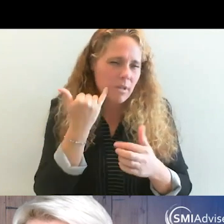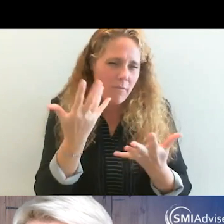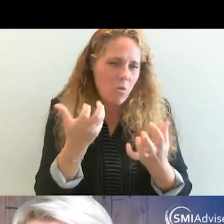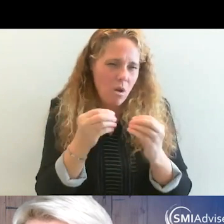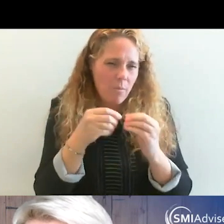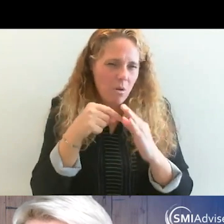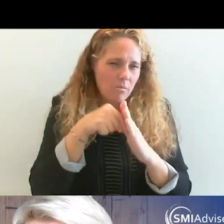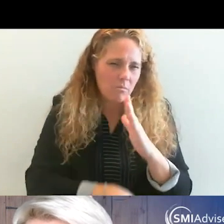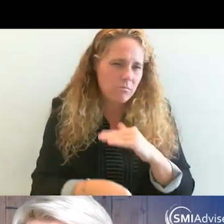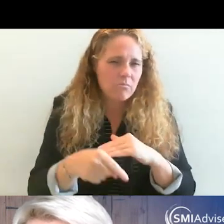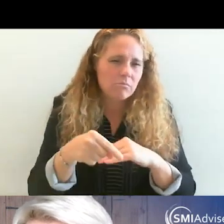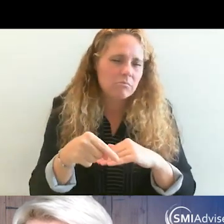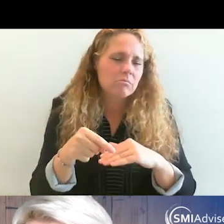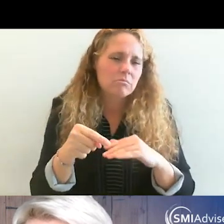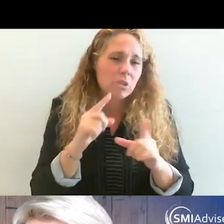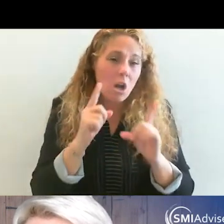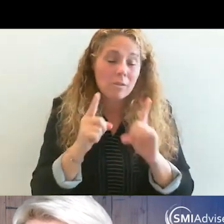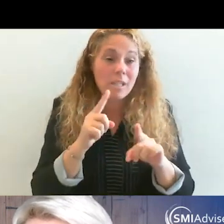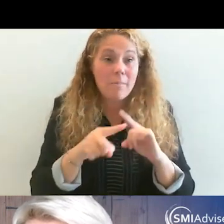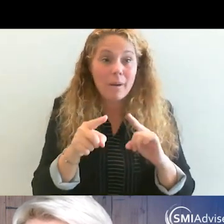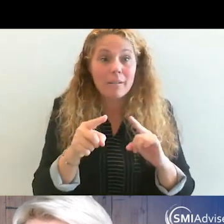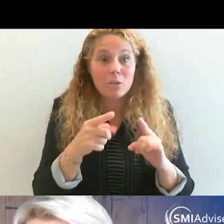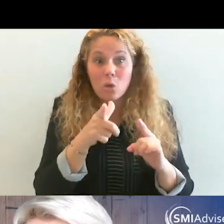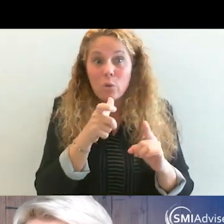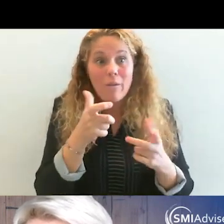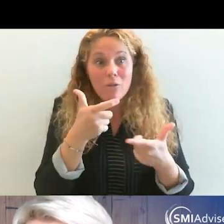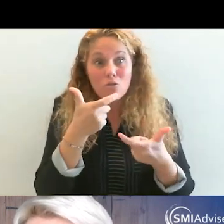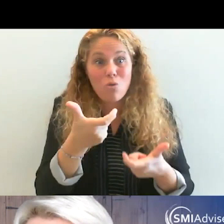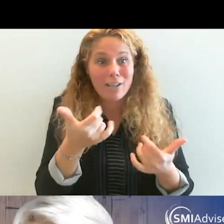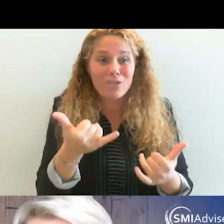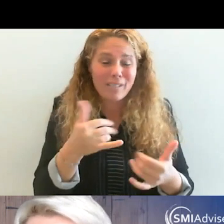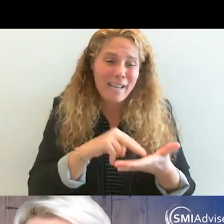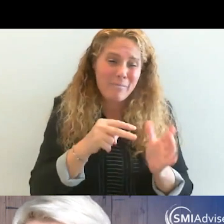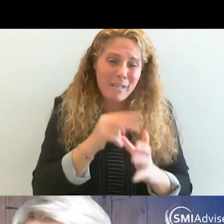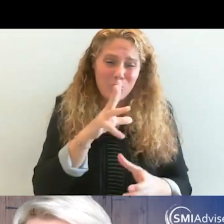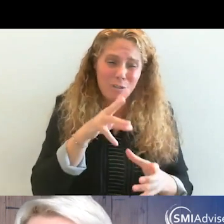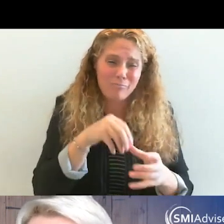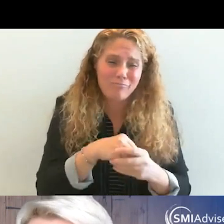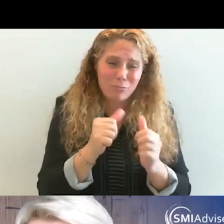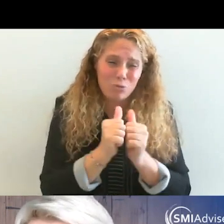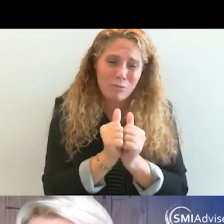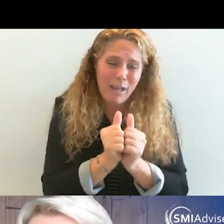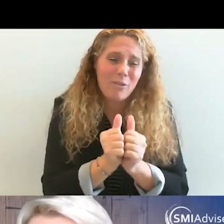I WANT TO THANK EVERYONE WHO IS WATCHING THE JAM AND SO THAT IS HOW I KNOW THAT WE ARE ALL IN THIS BOAT TOGETHER AND WE WILL MAKE A DIFFERENCE NATIONWIDE.